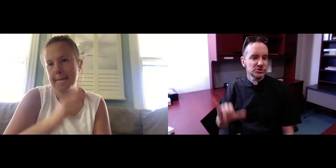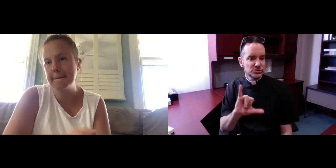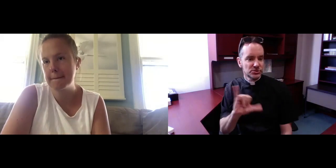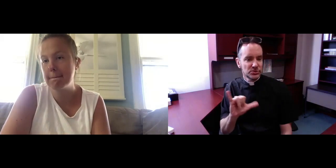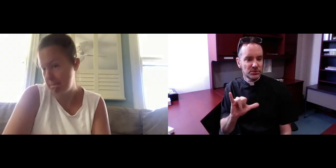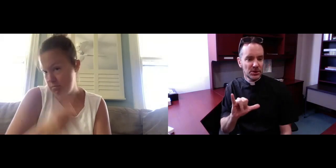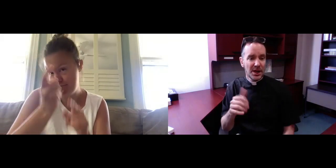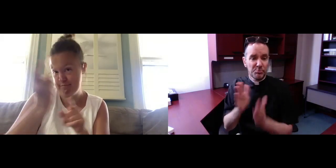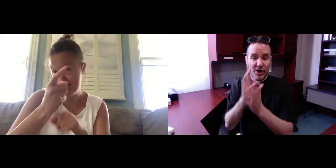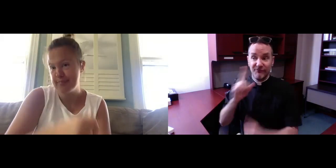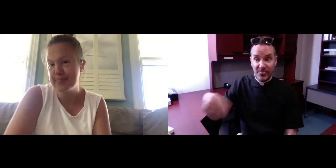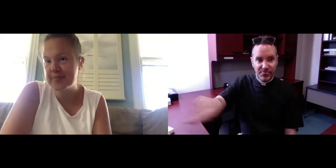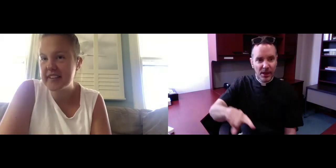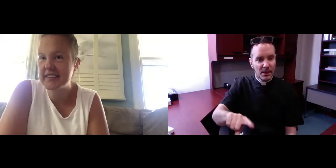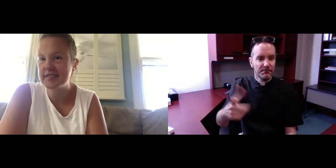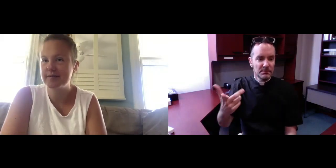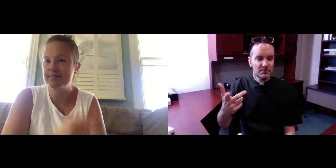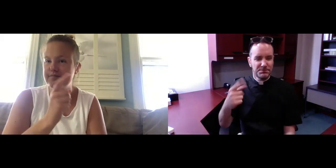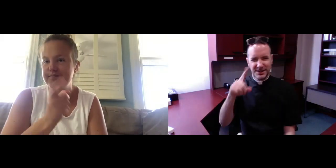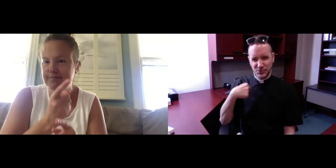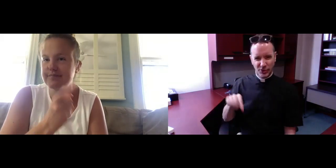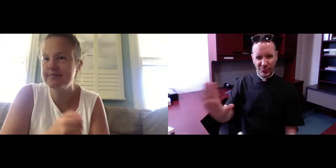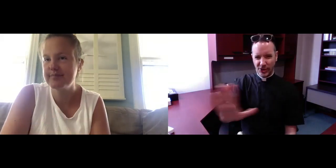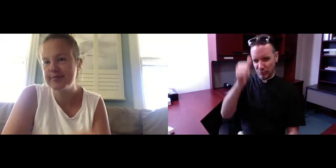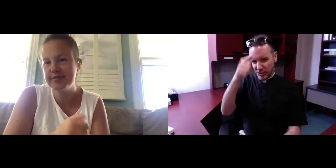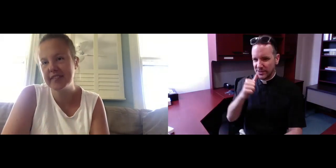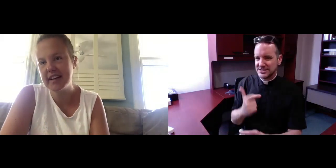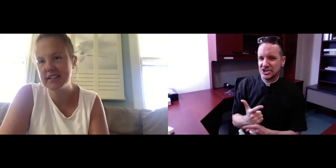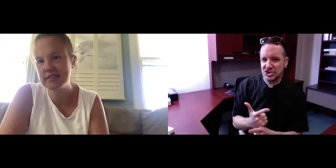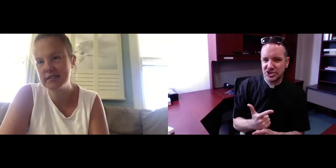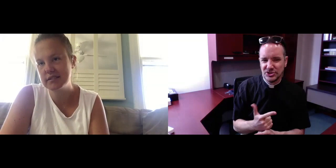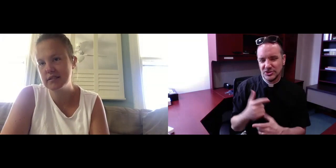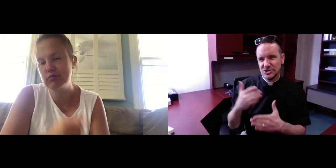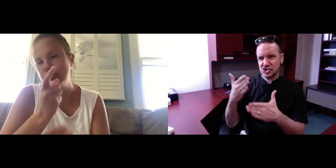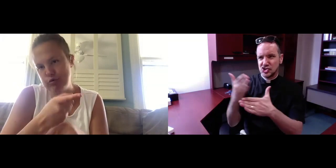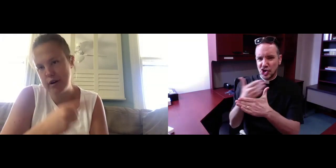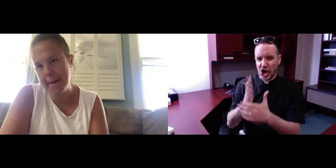So that is one way that we can follow Christ if we can help other people, to